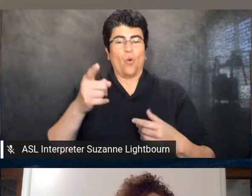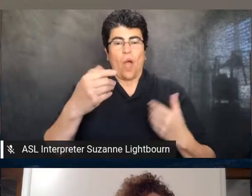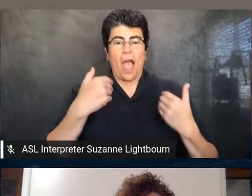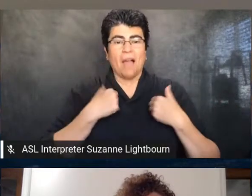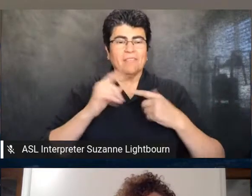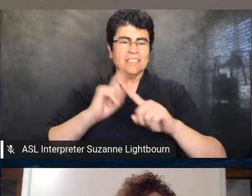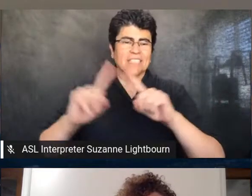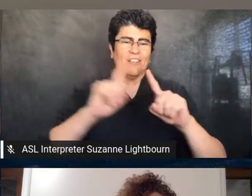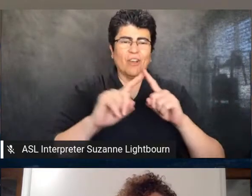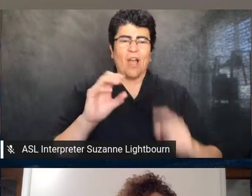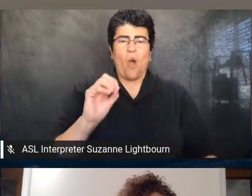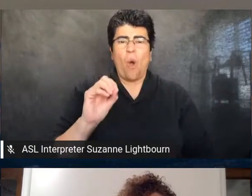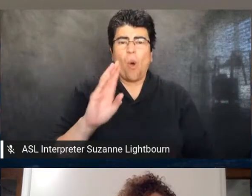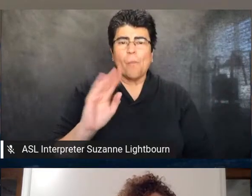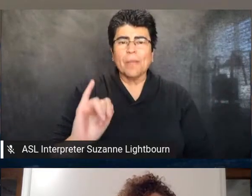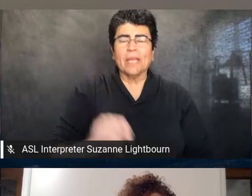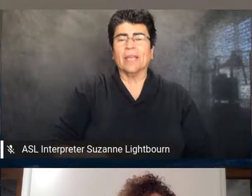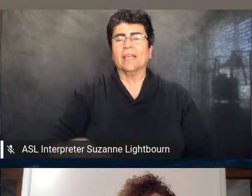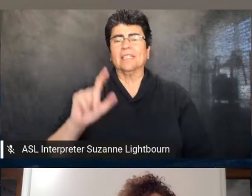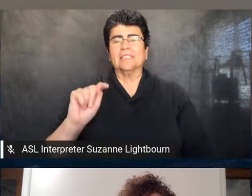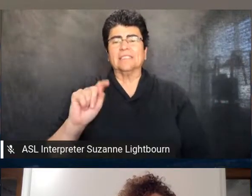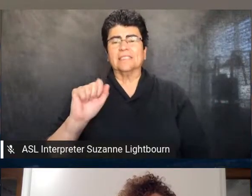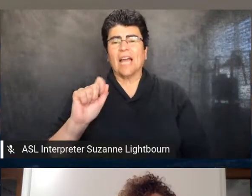We have three different examples of disability,